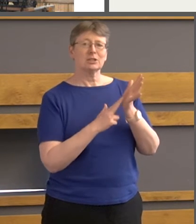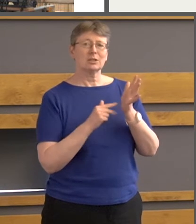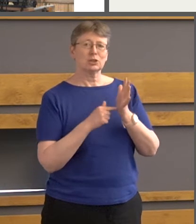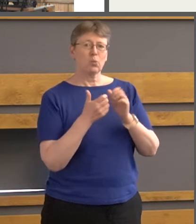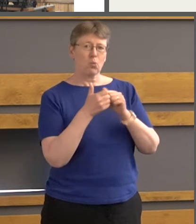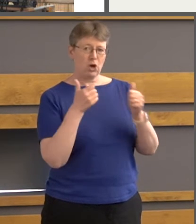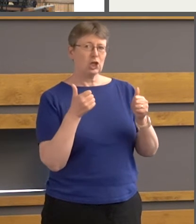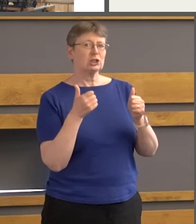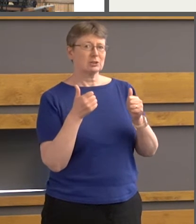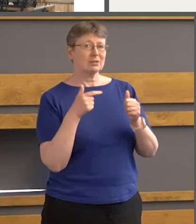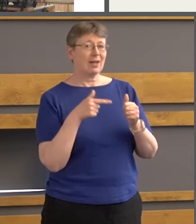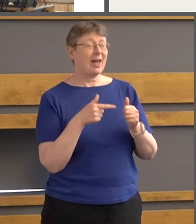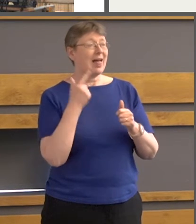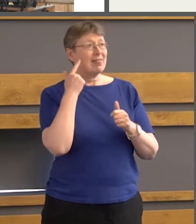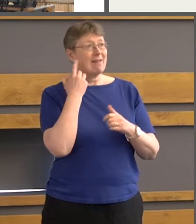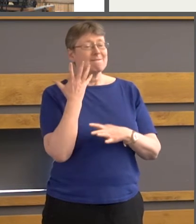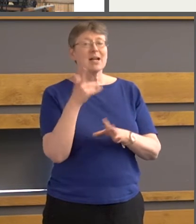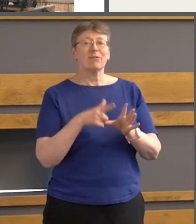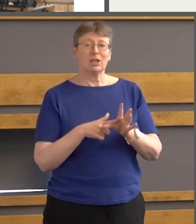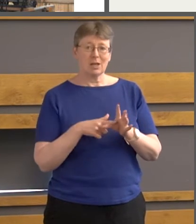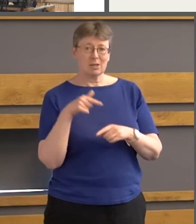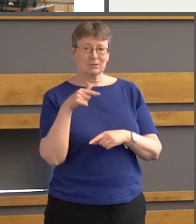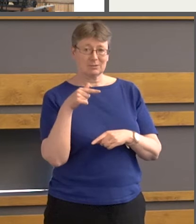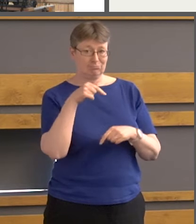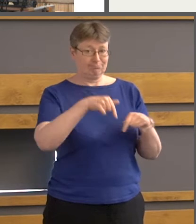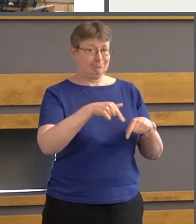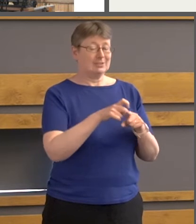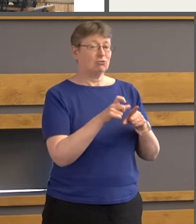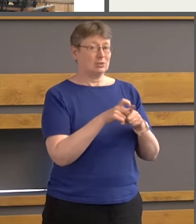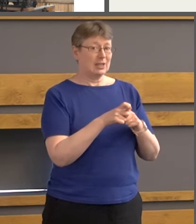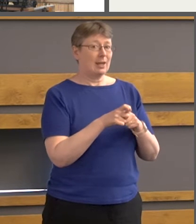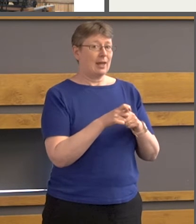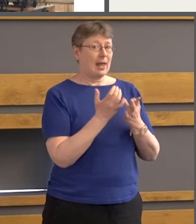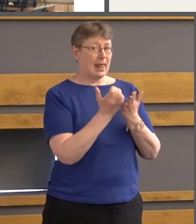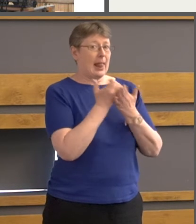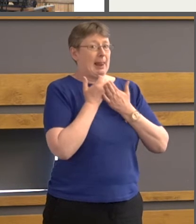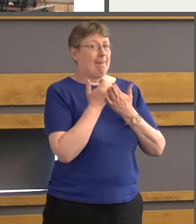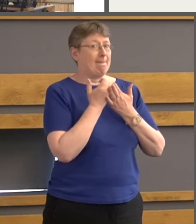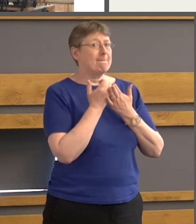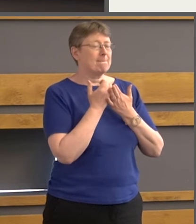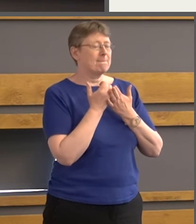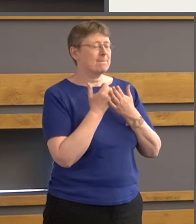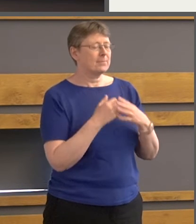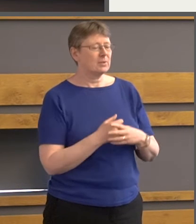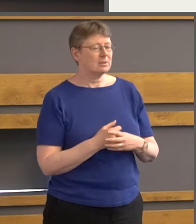And I think my five years in Dundee also helped me with that. But what was the position there?